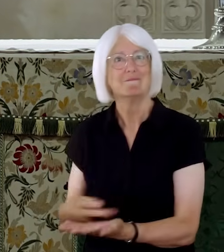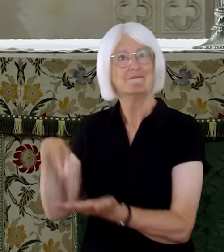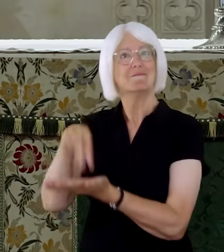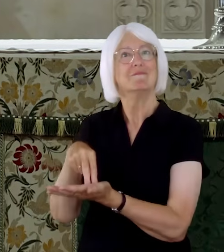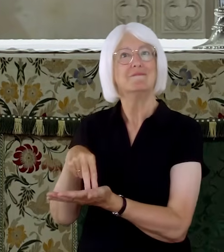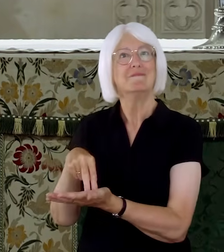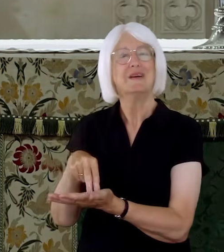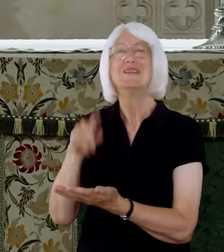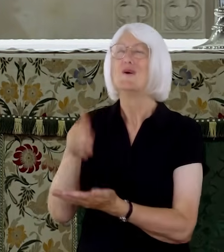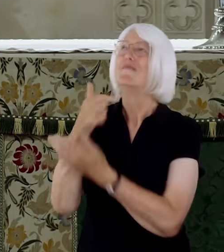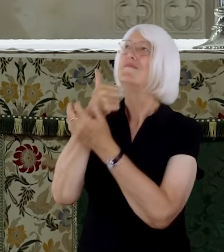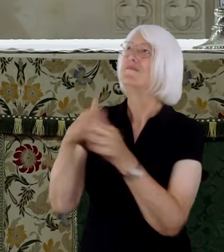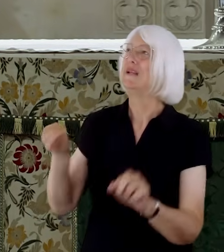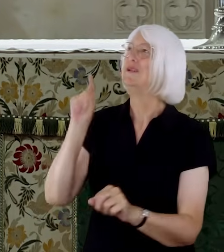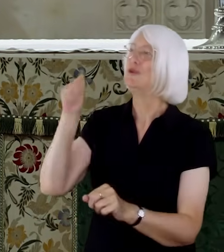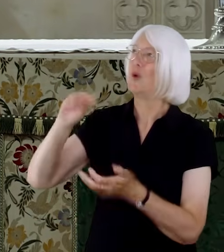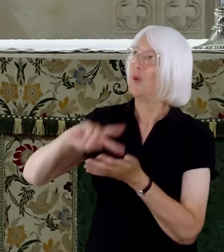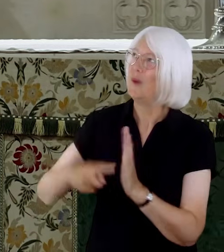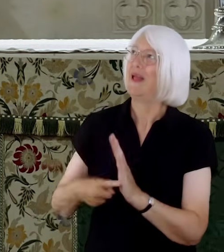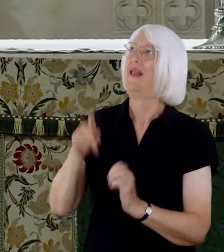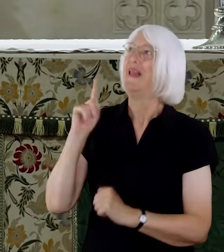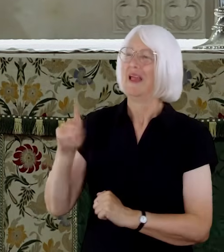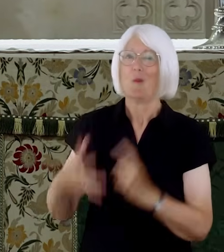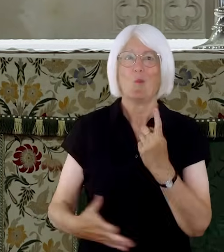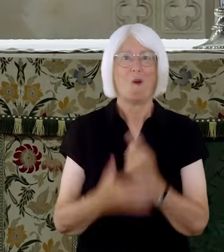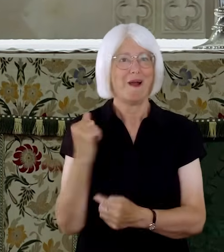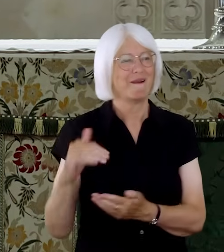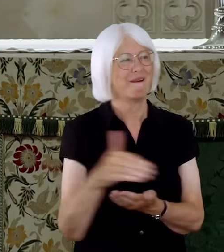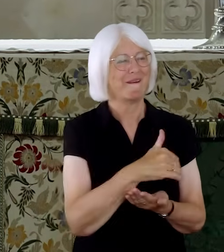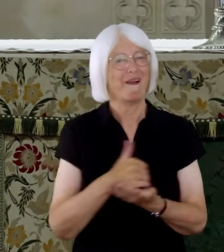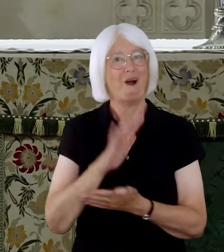so he fulfilled your will and won for you a holy people.